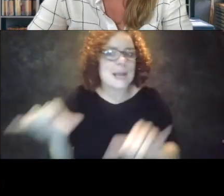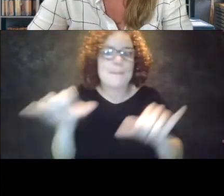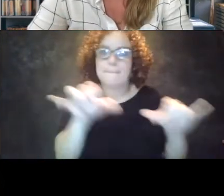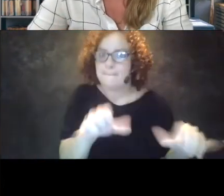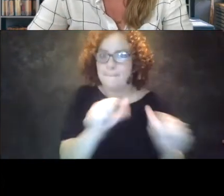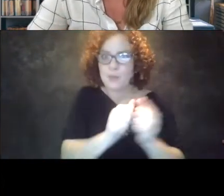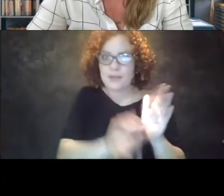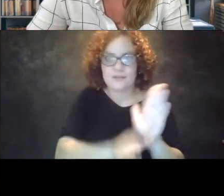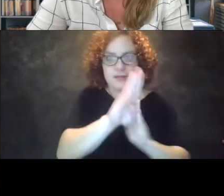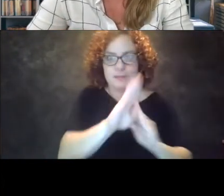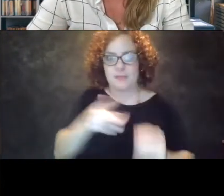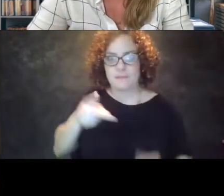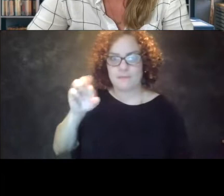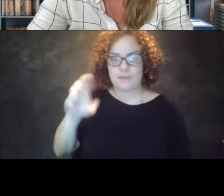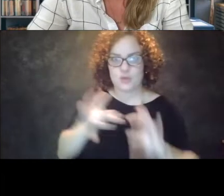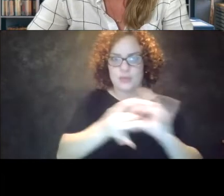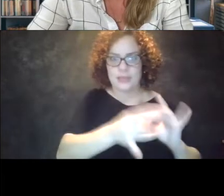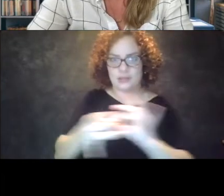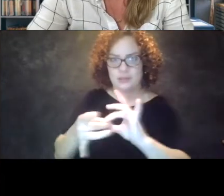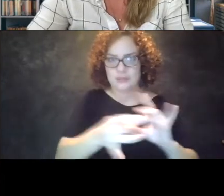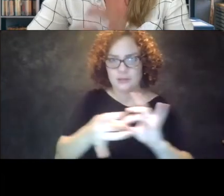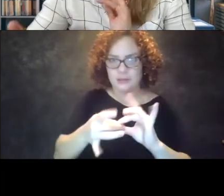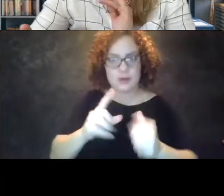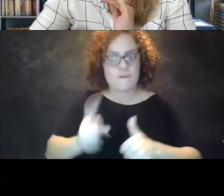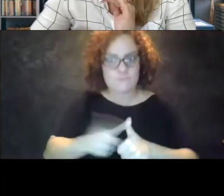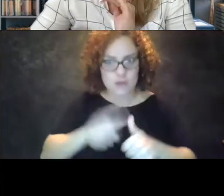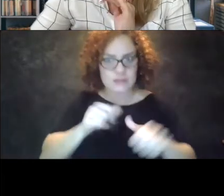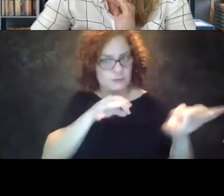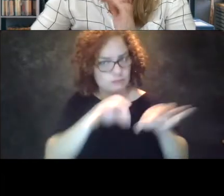of our students. It's really important to, and we will get into this more later. But